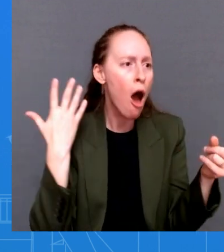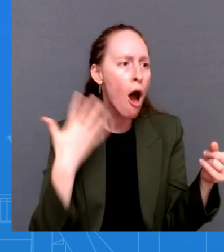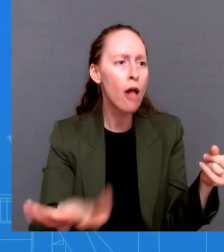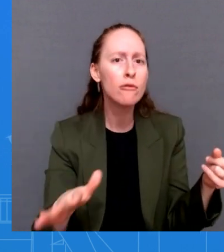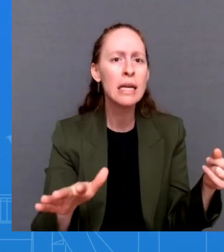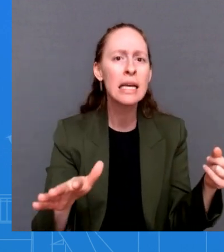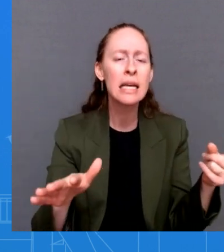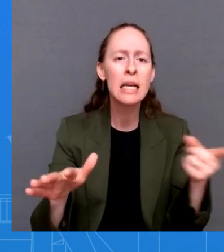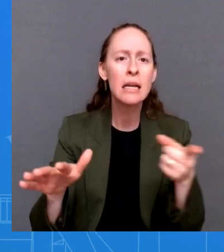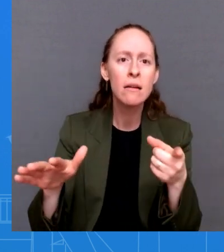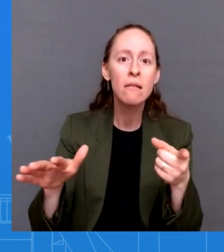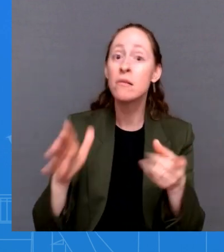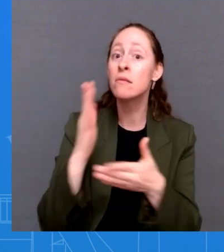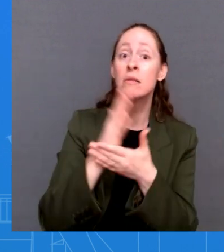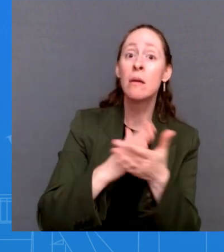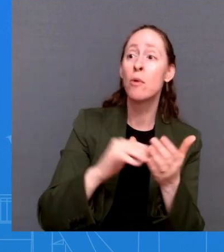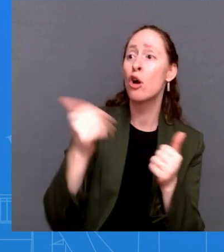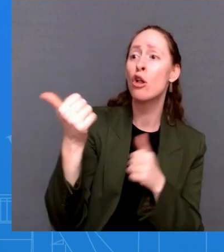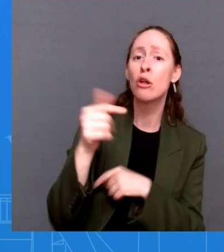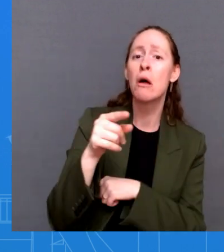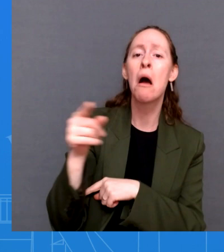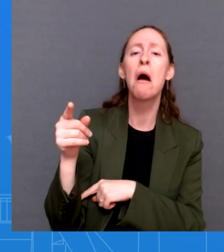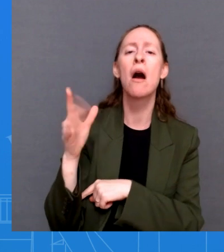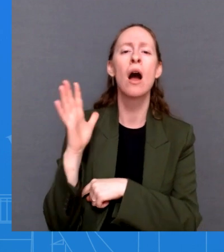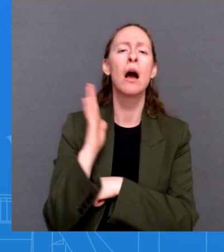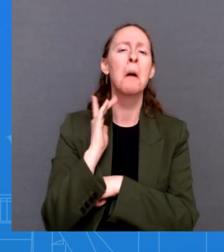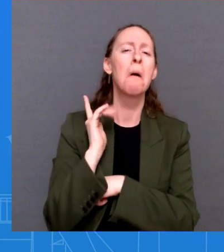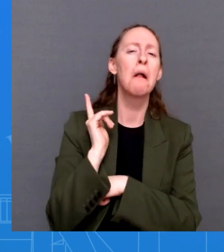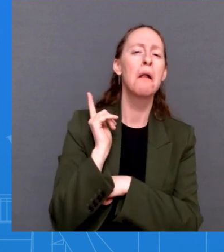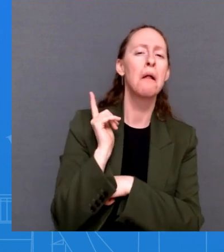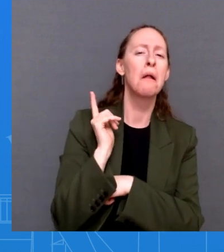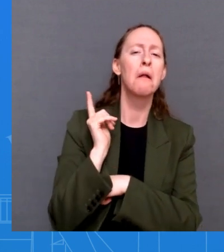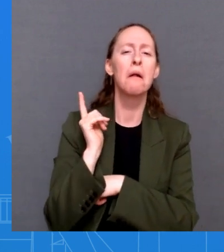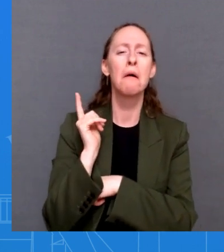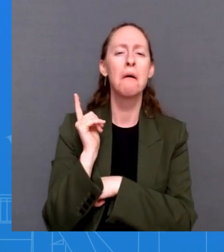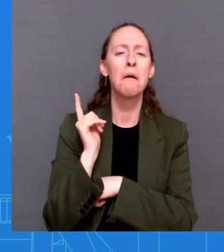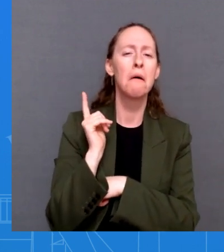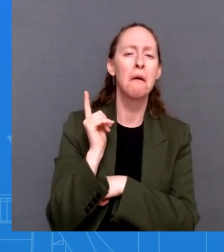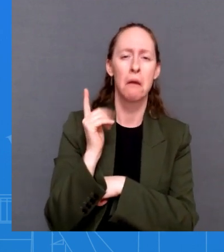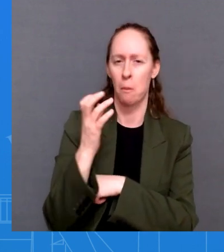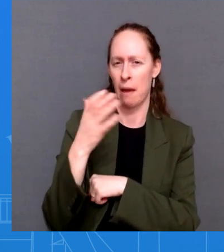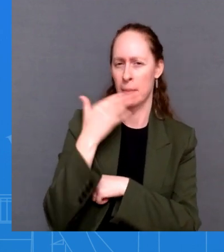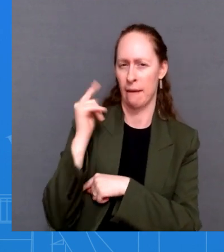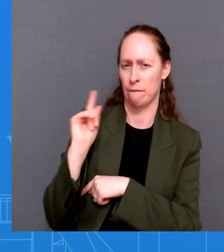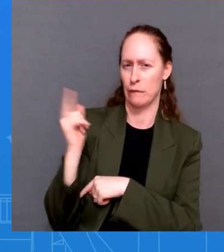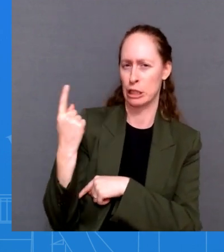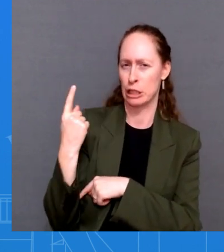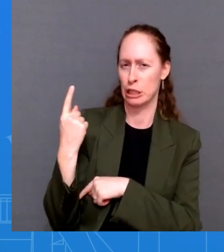We've encouraged now that there are plenty of doses out there, as Administrator O'Connell noted, that that is no longer necessary.